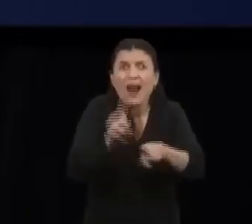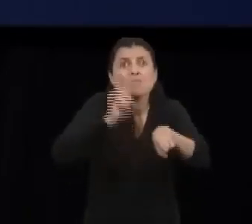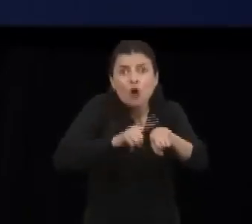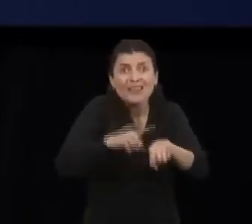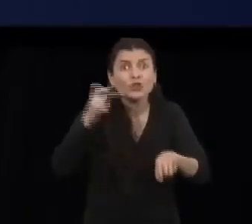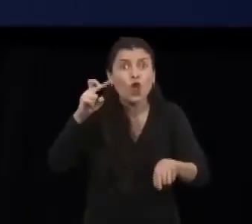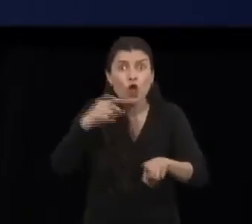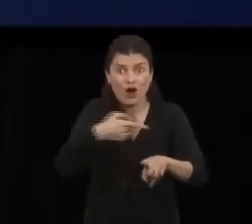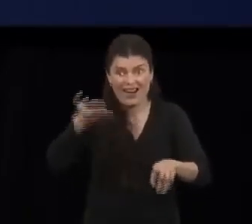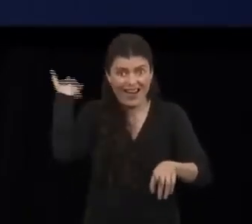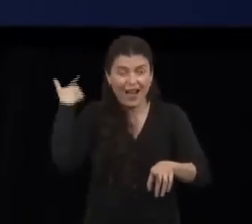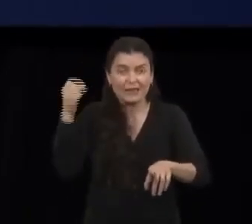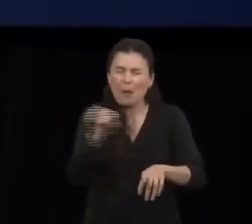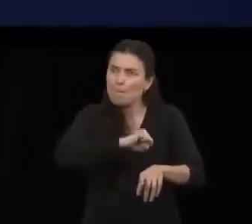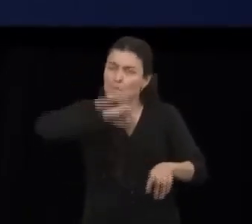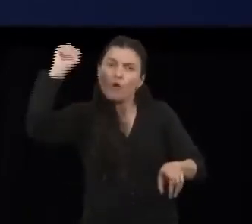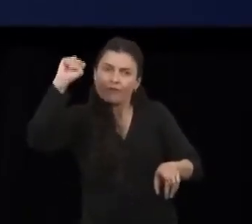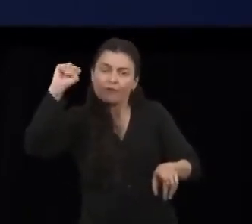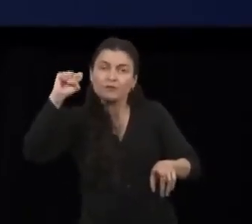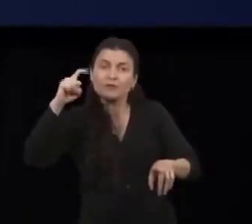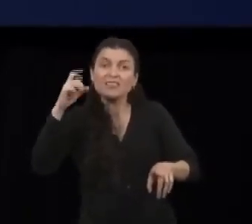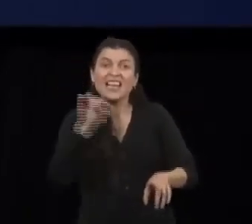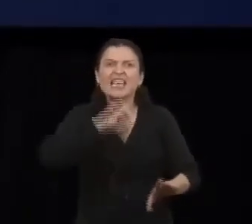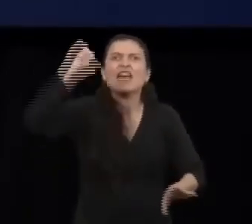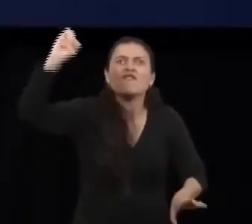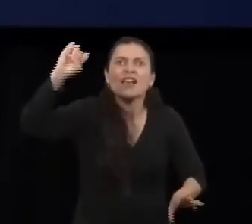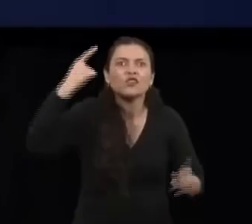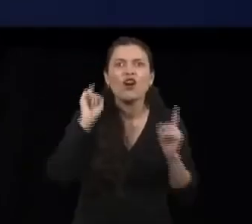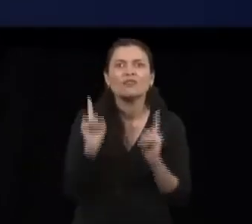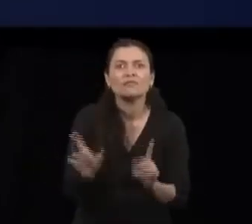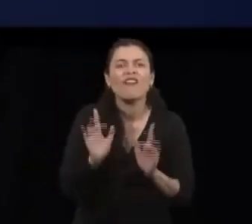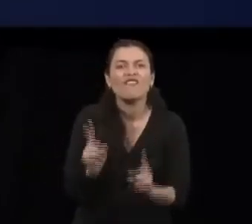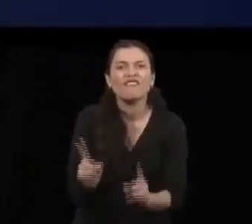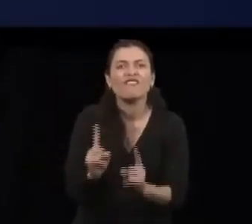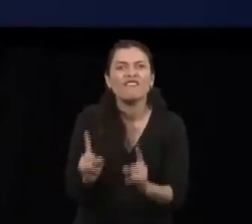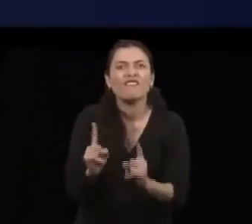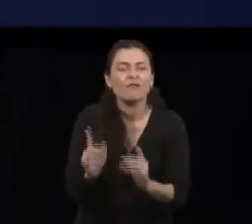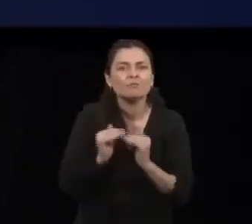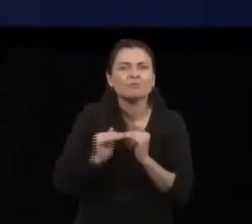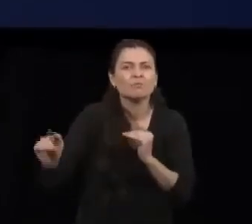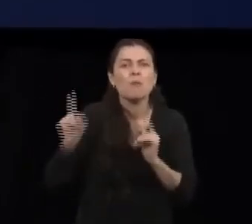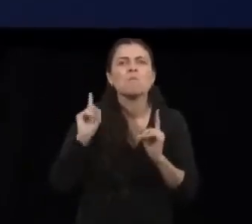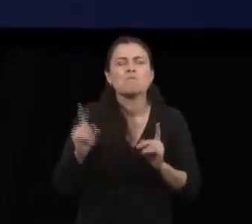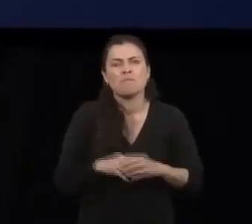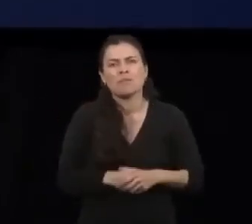nuclear inflation fell. That is, with which